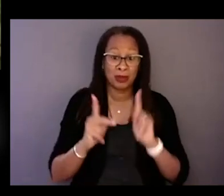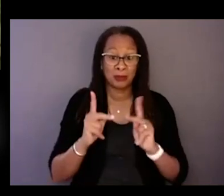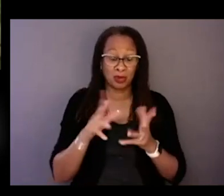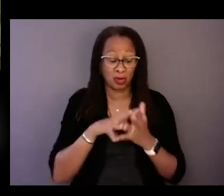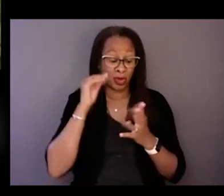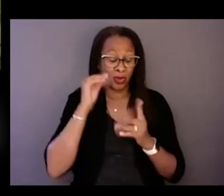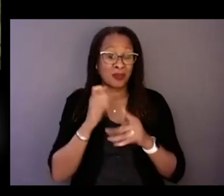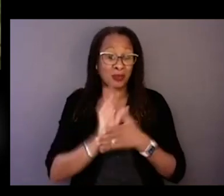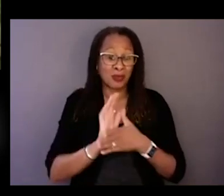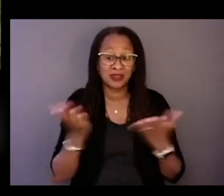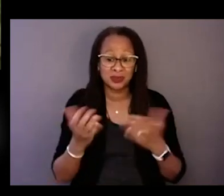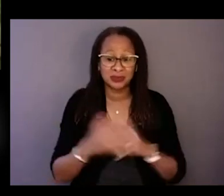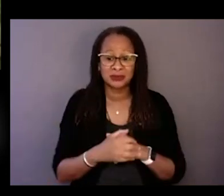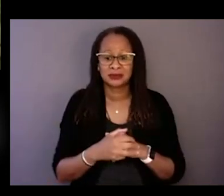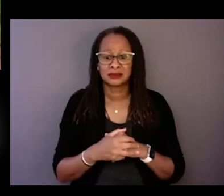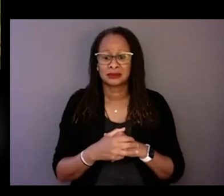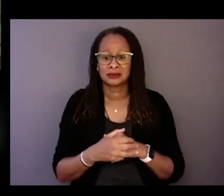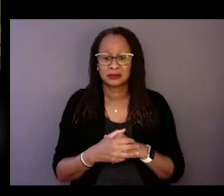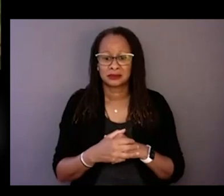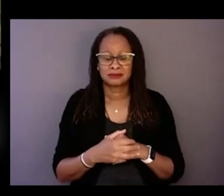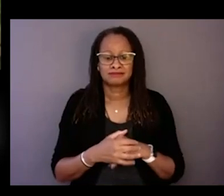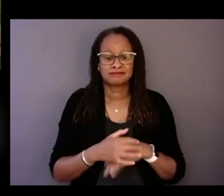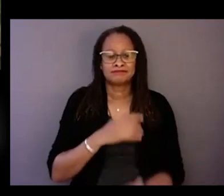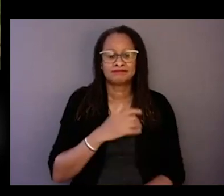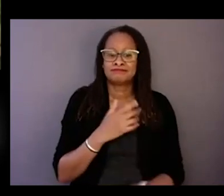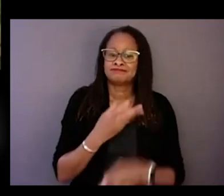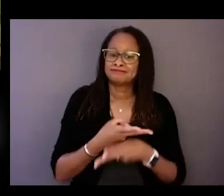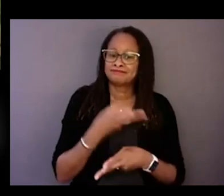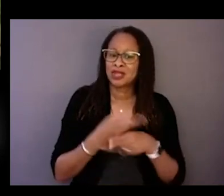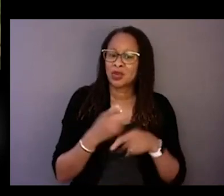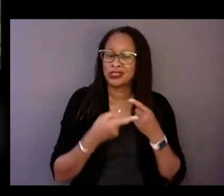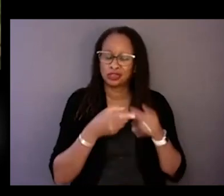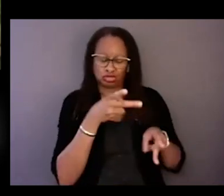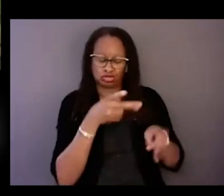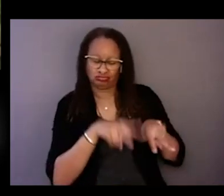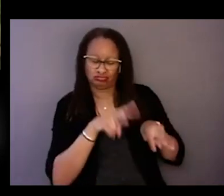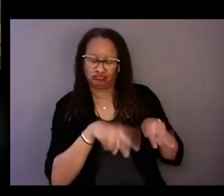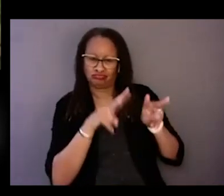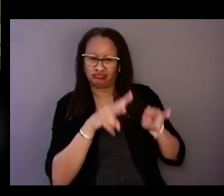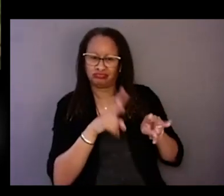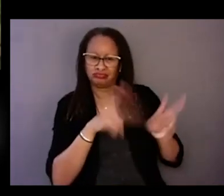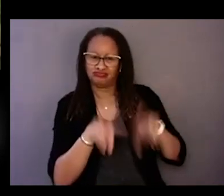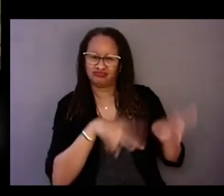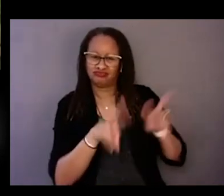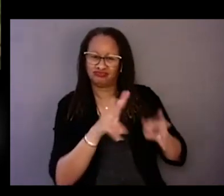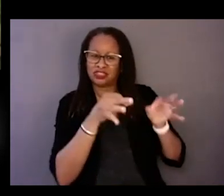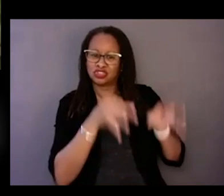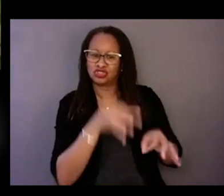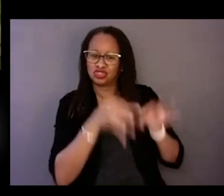is to watch yourself when you're being judgmental. 'Cause she was bullied,